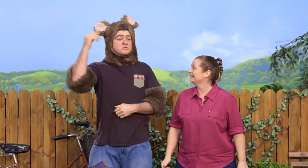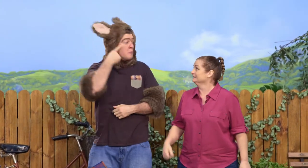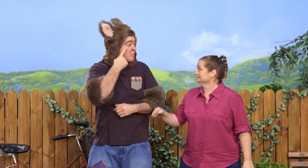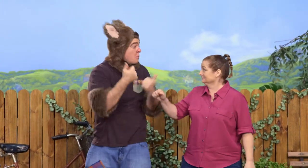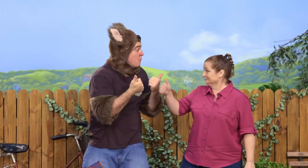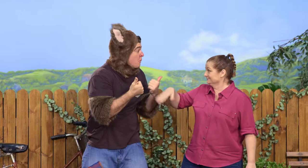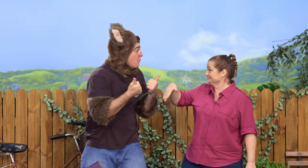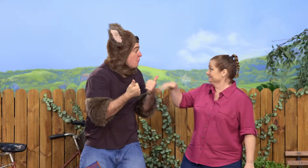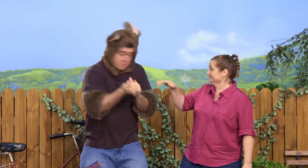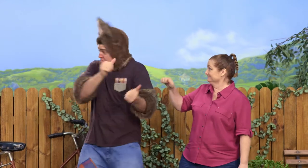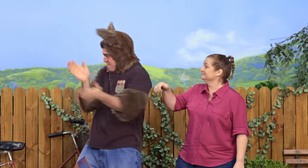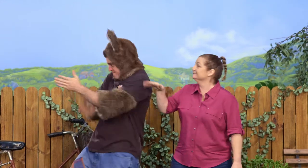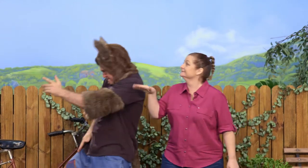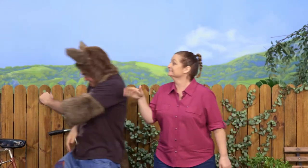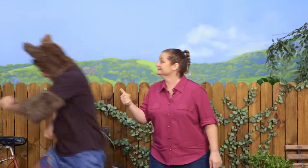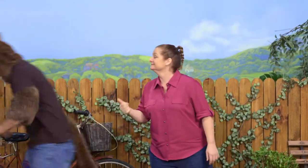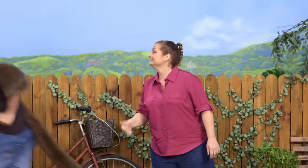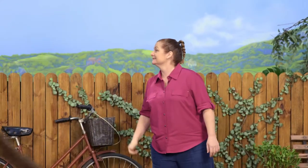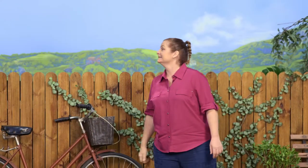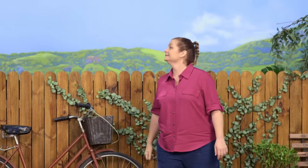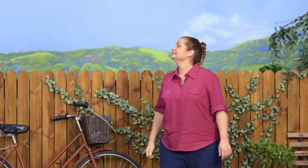and see if Skip's light's flashing. OK, off you go.